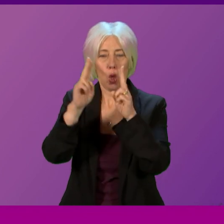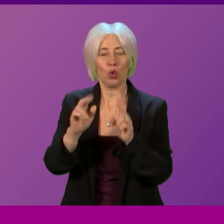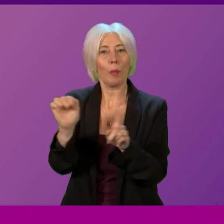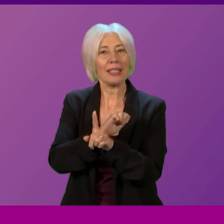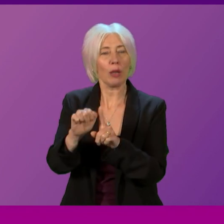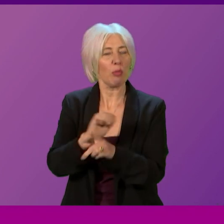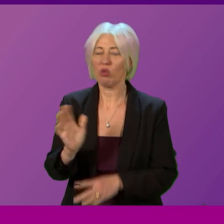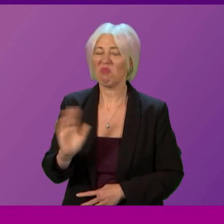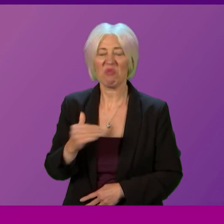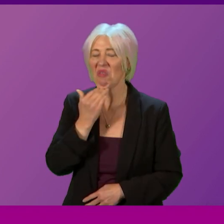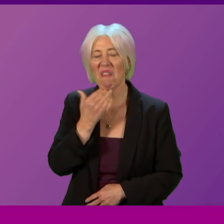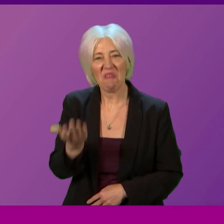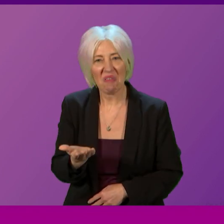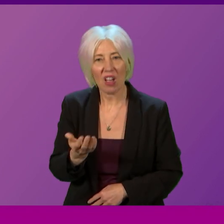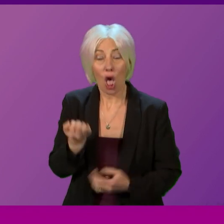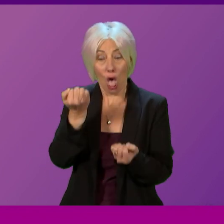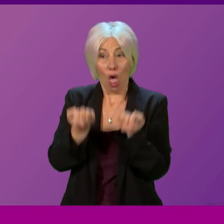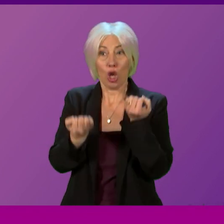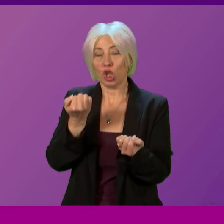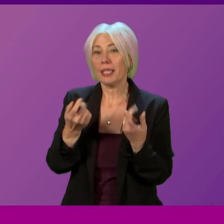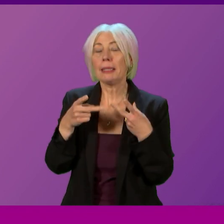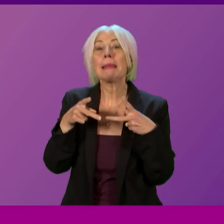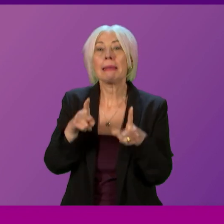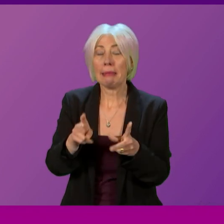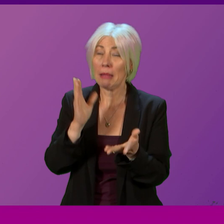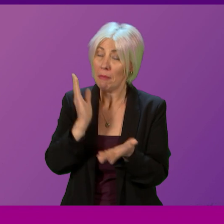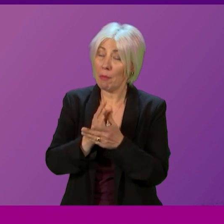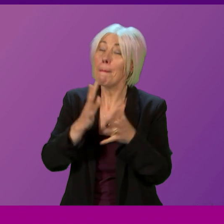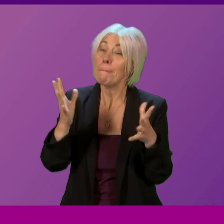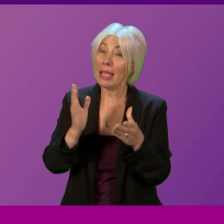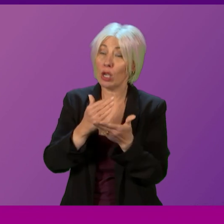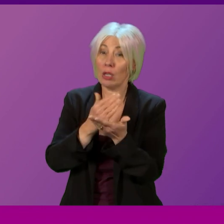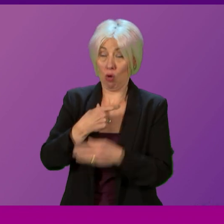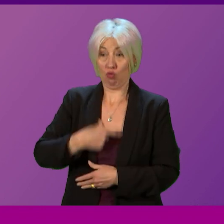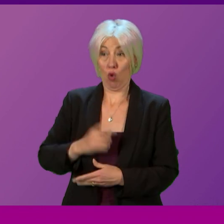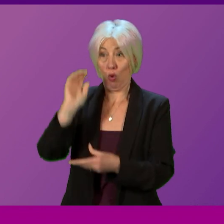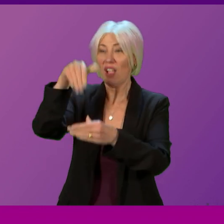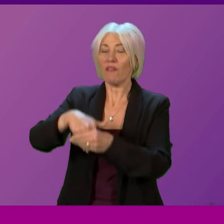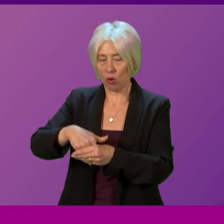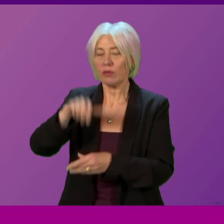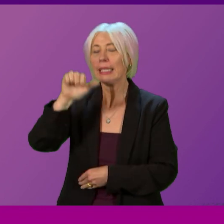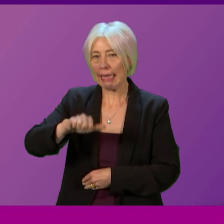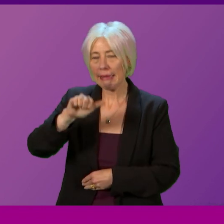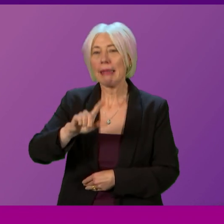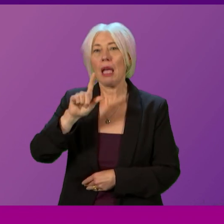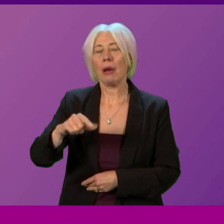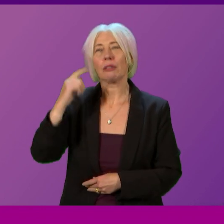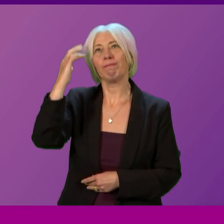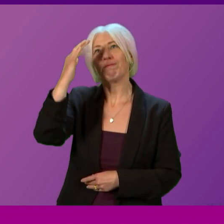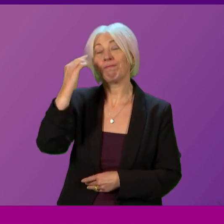The justice system has a very large part to play in that, but—I reflected on this earlier—we